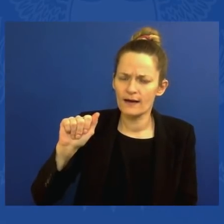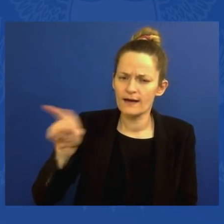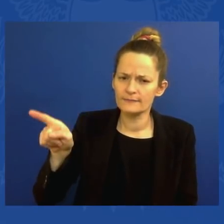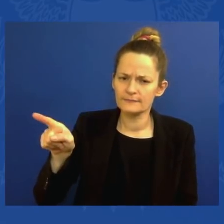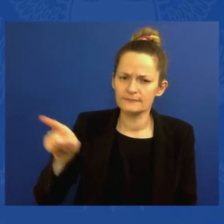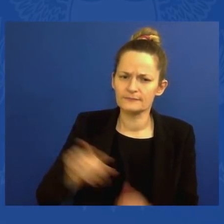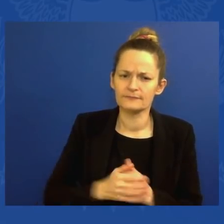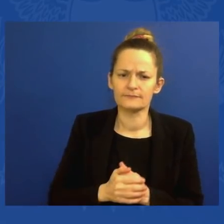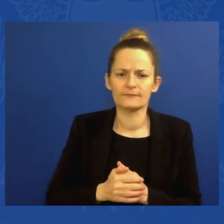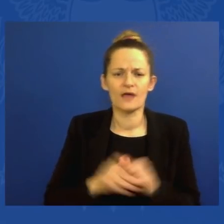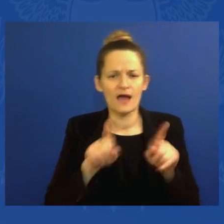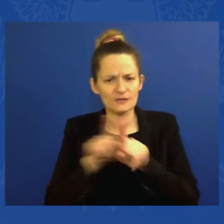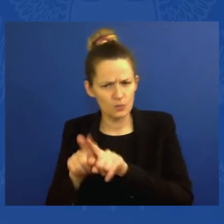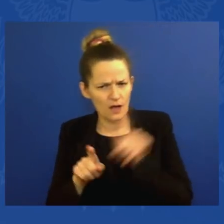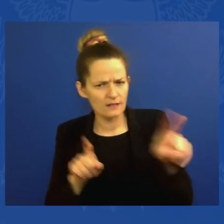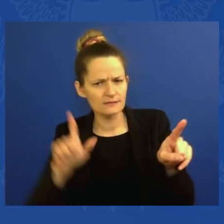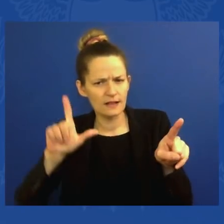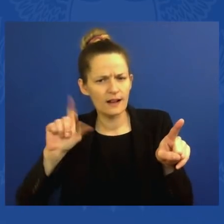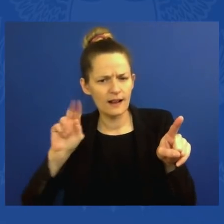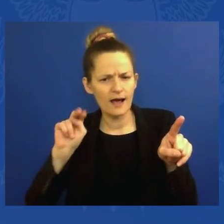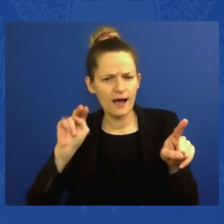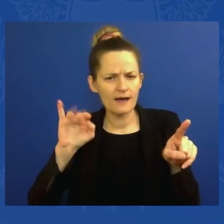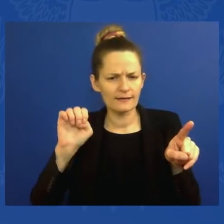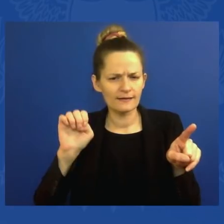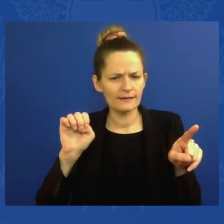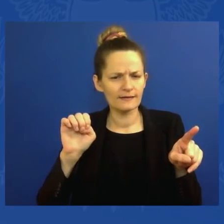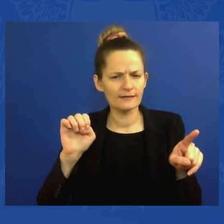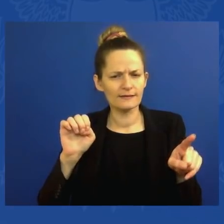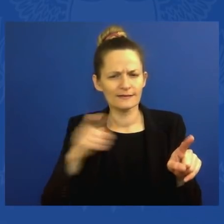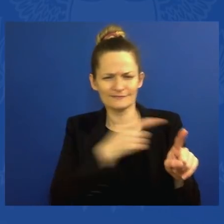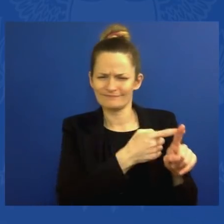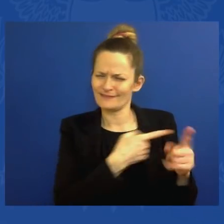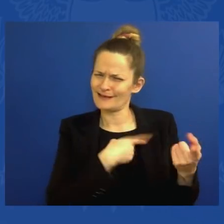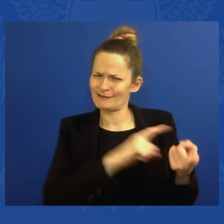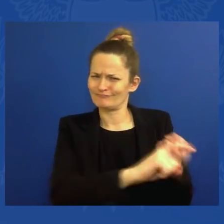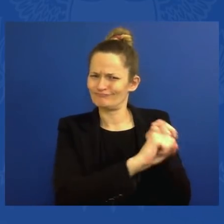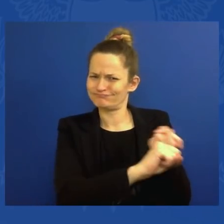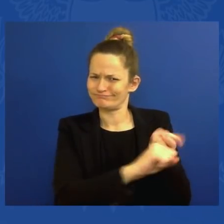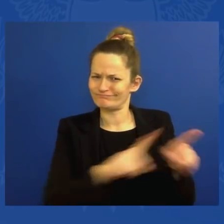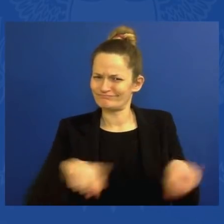and he's been my friend for a long, long time. Earlier this week, in my State of the Union Address,